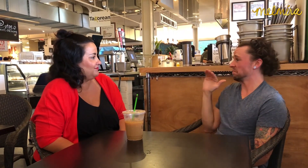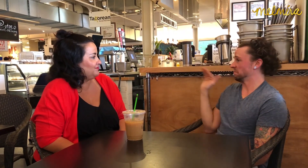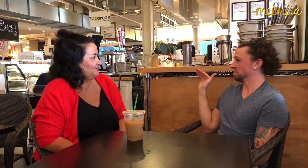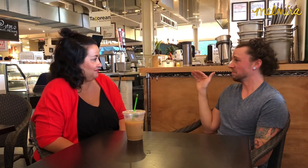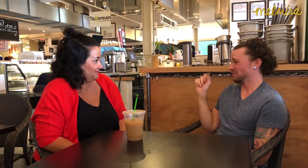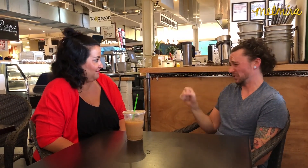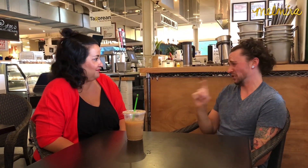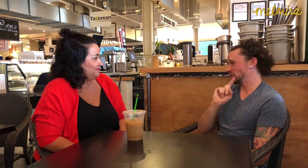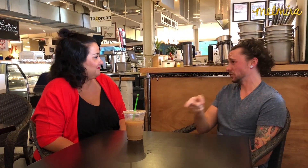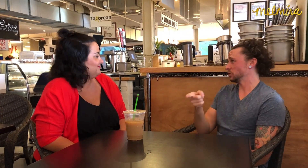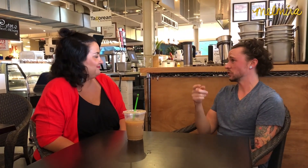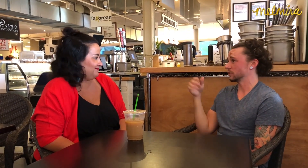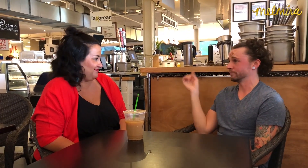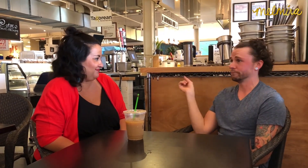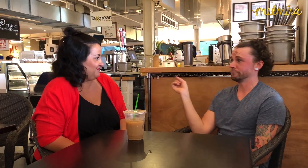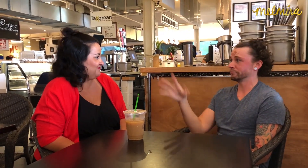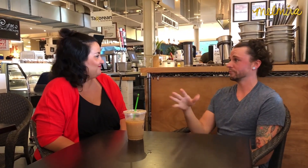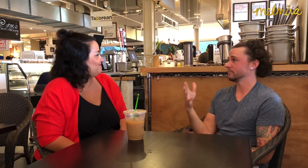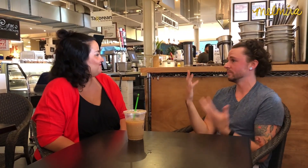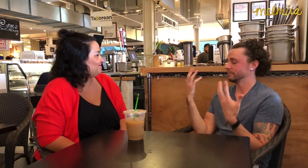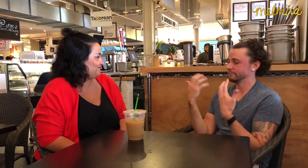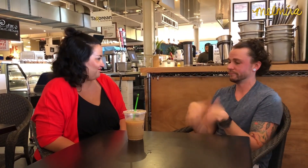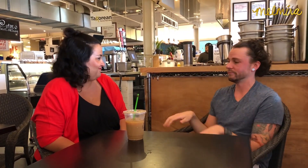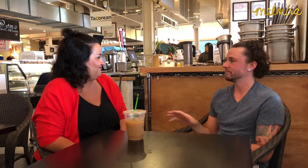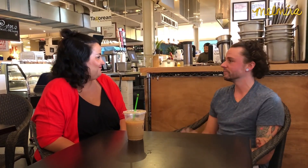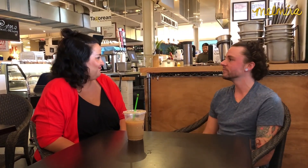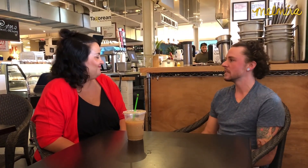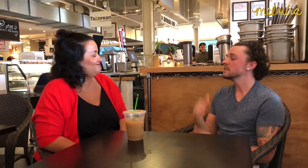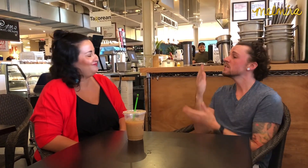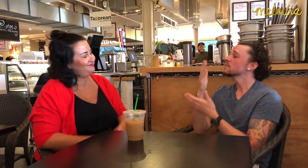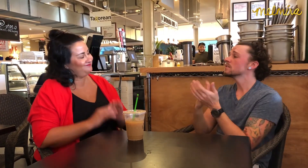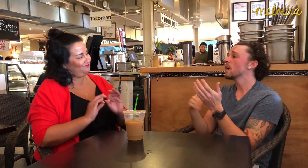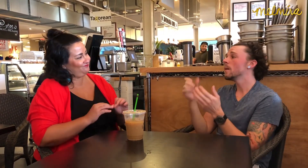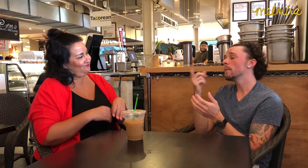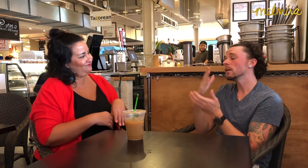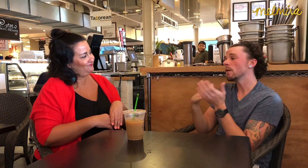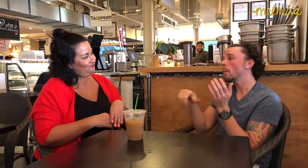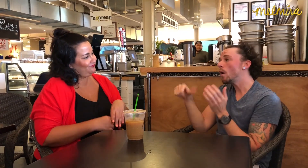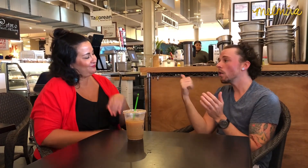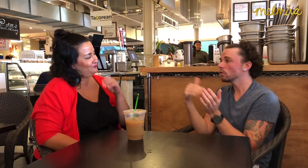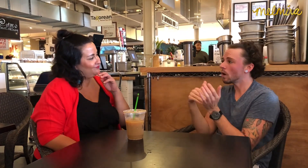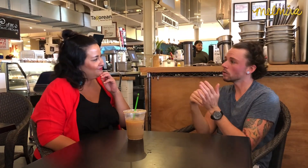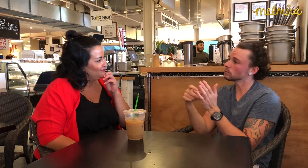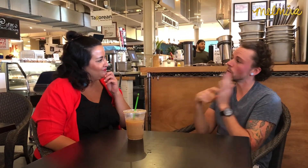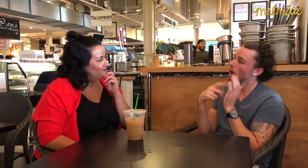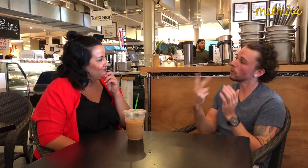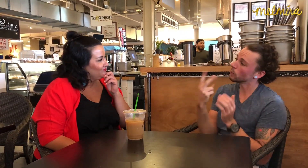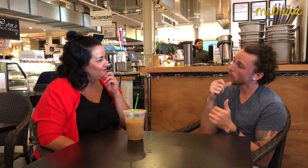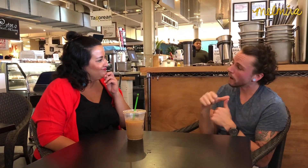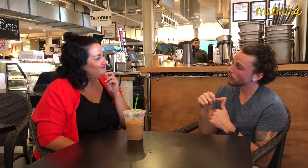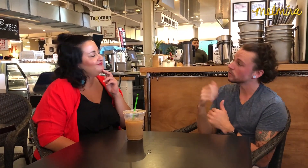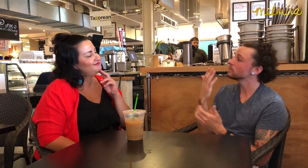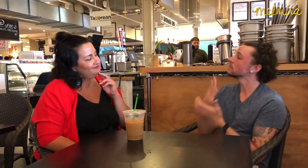I asked my therapist to provide the document and it all worked out well. Some doctors require 2 letters